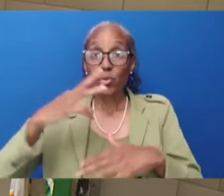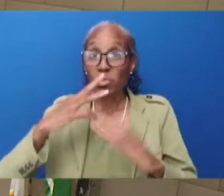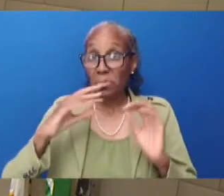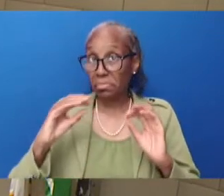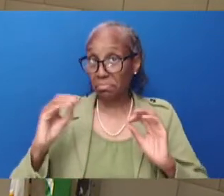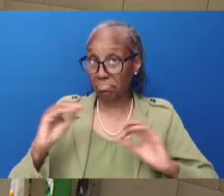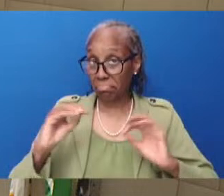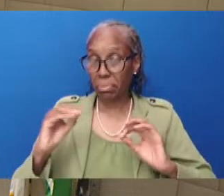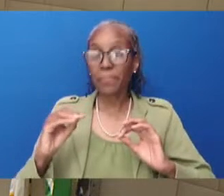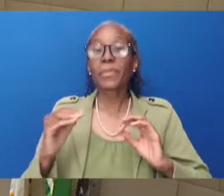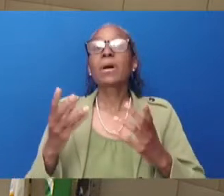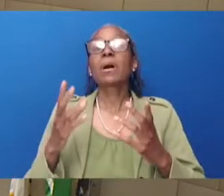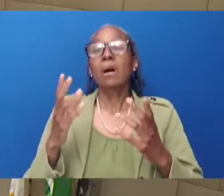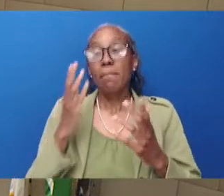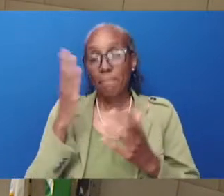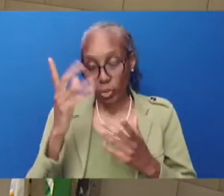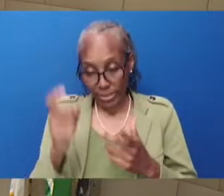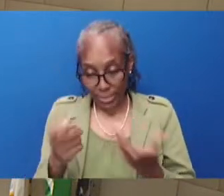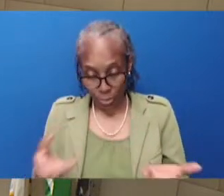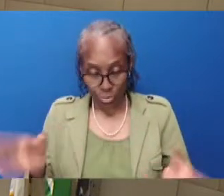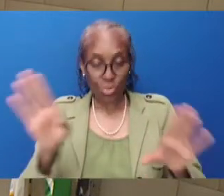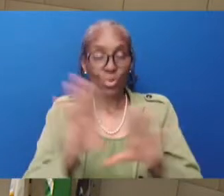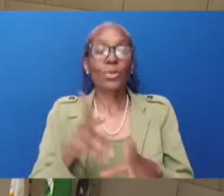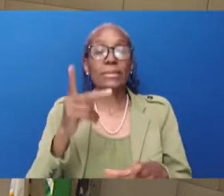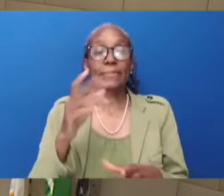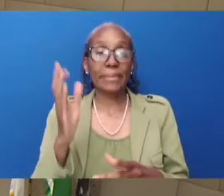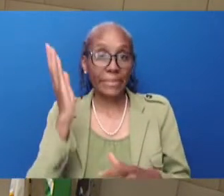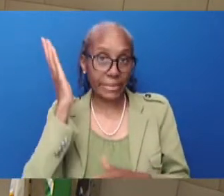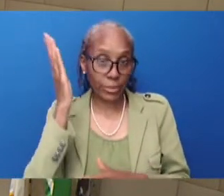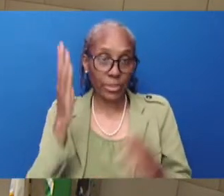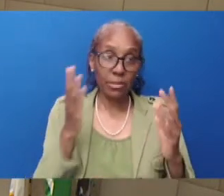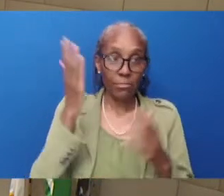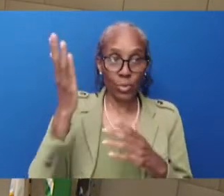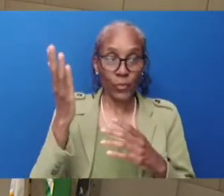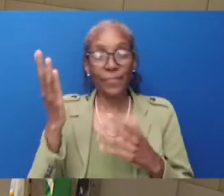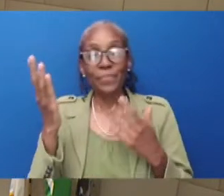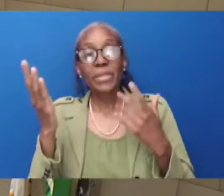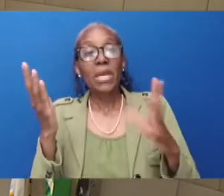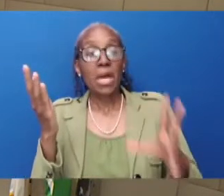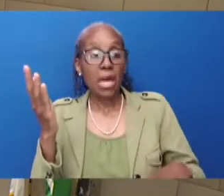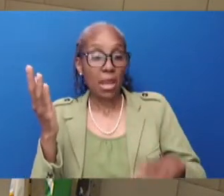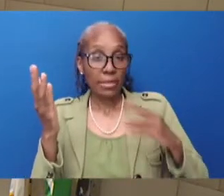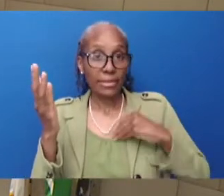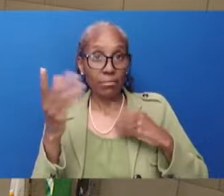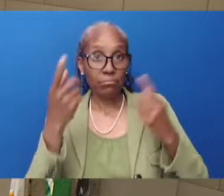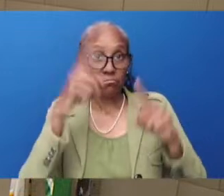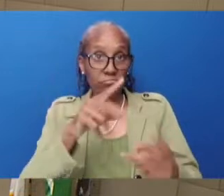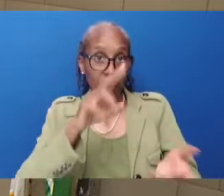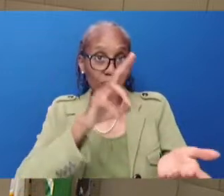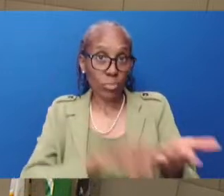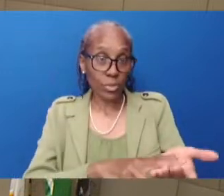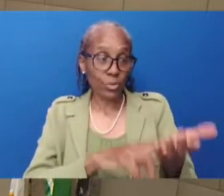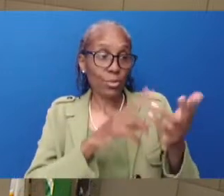ARE THERE ANY SPEAKERS? NO SPEAKERS? SO MOTION IS NEEDED TO CLOSE THE